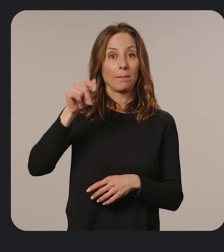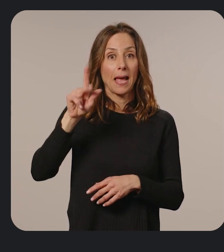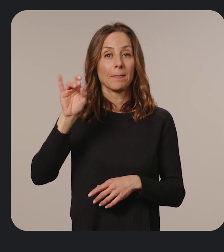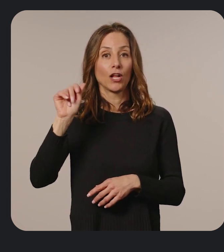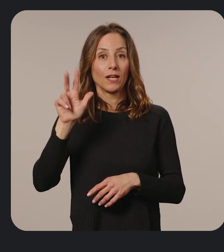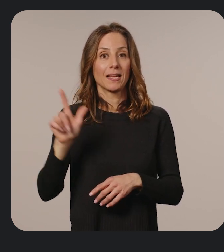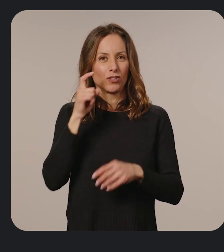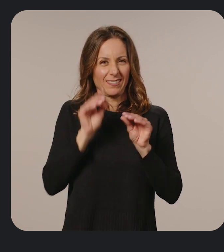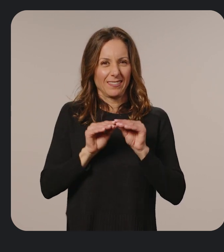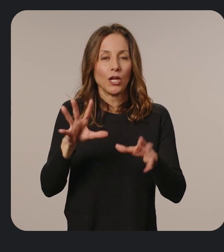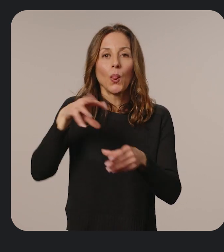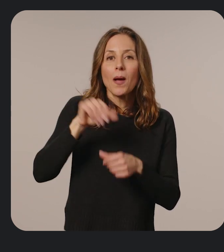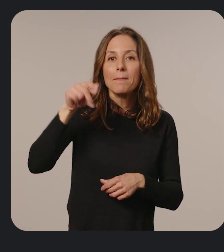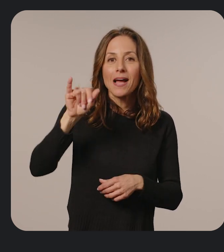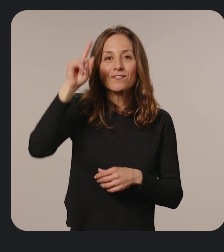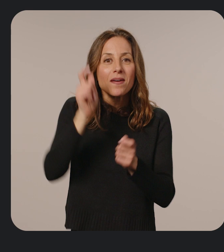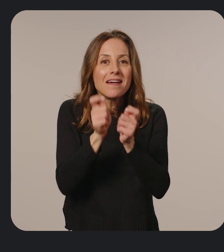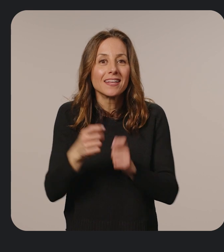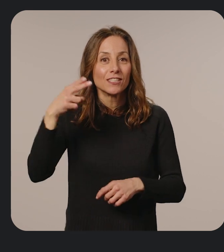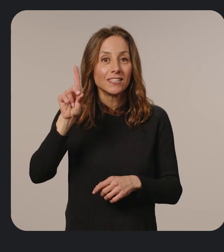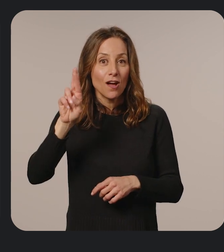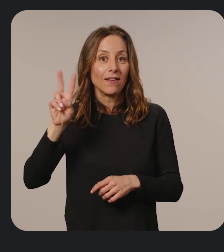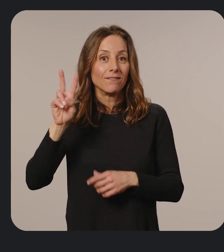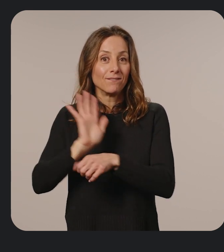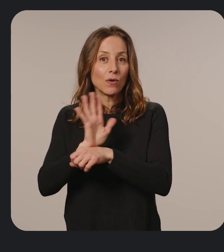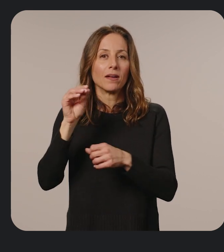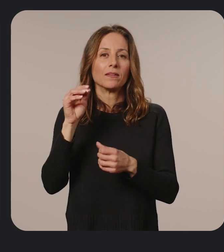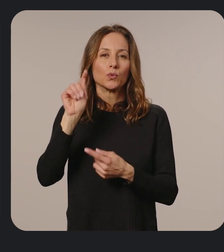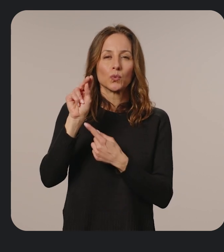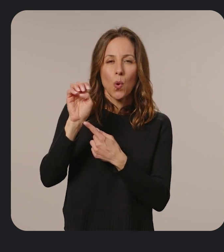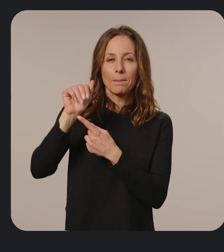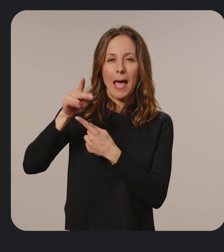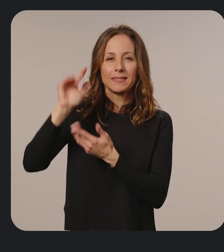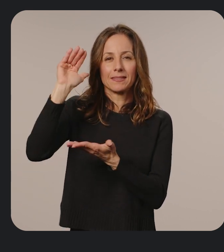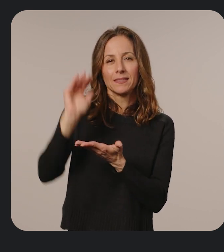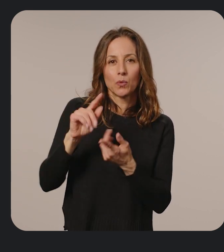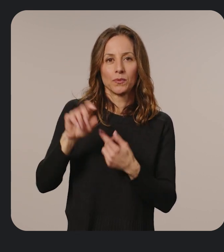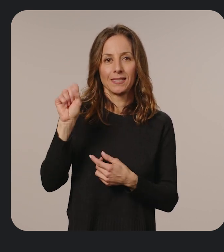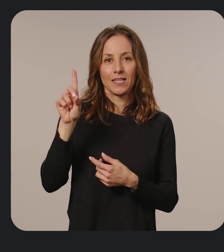of the Jetpack Media3 library was recently released, which includes APIs for editing HDR video and tone